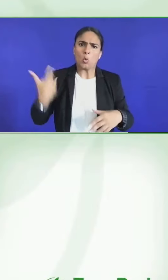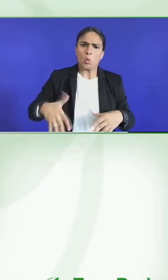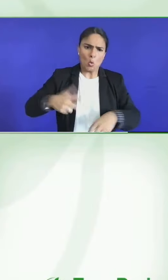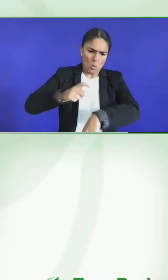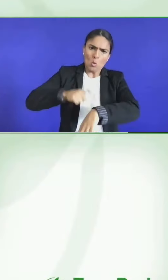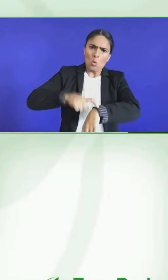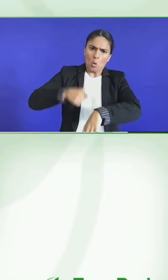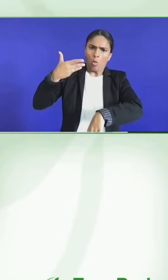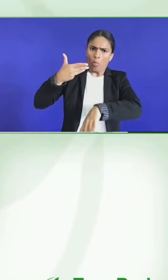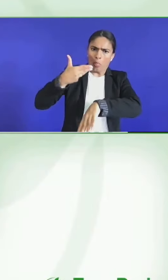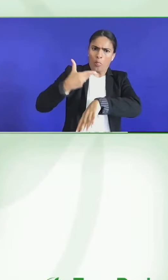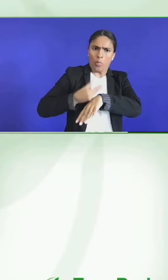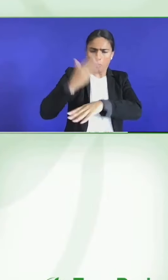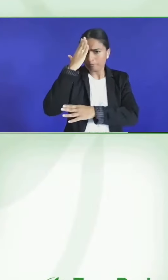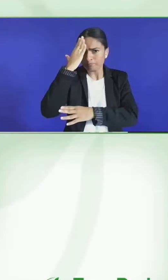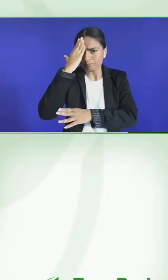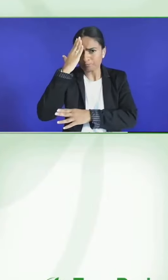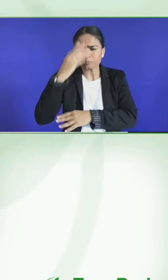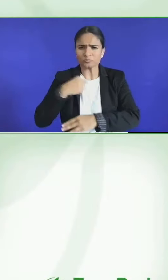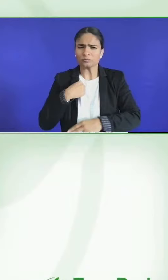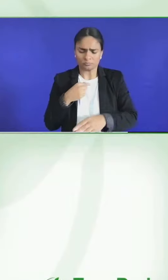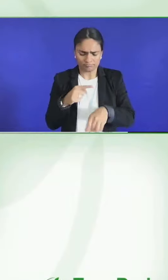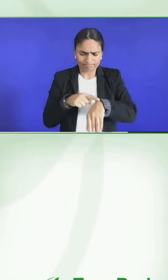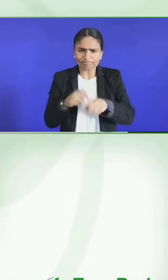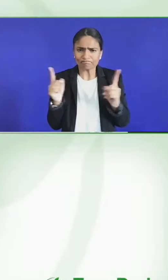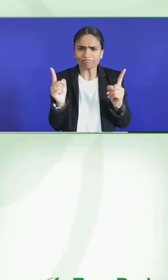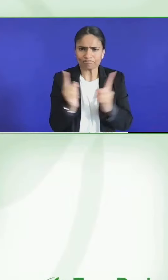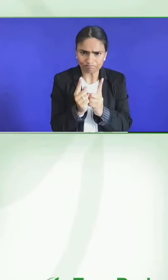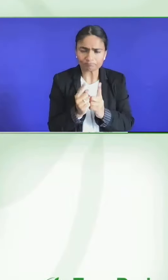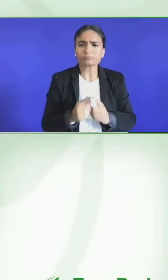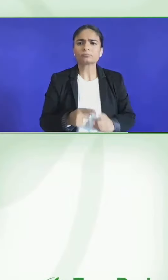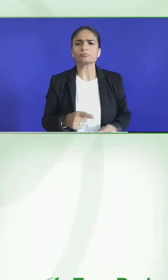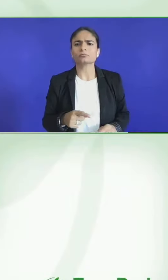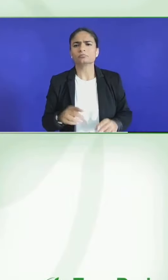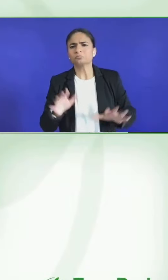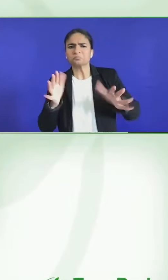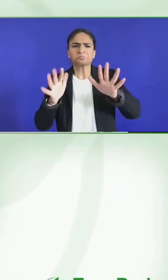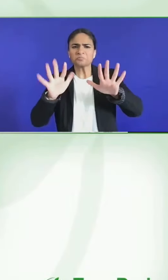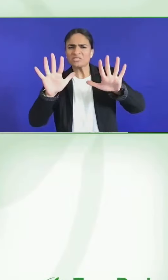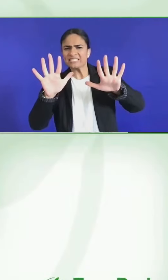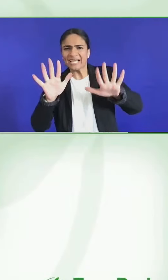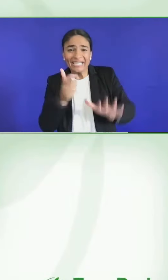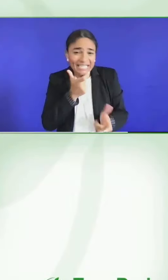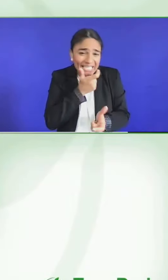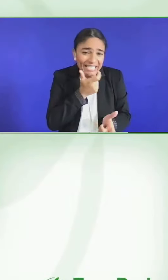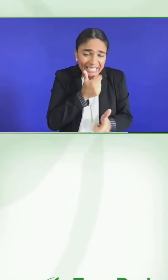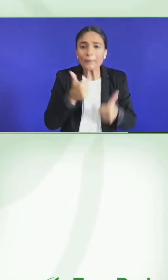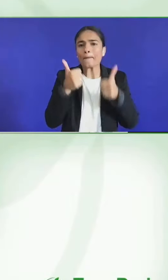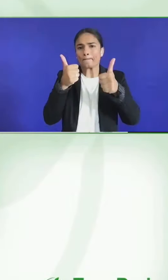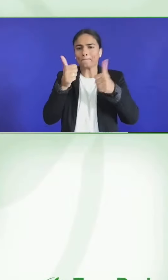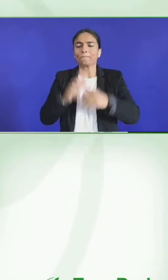Despite having some level of control or sometimes they have some